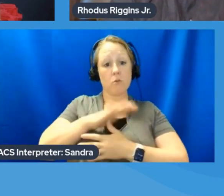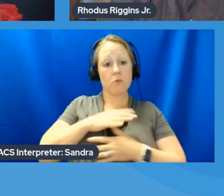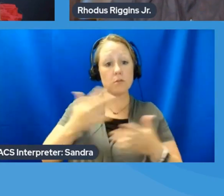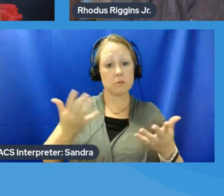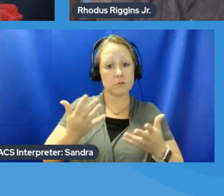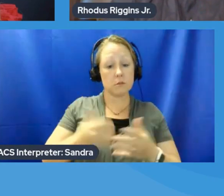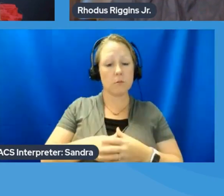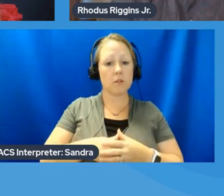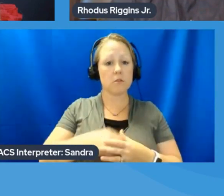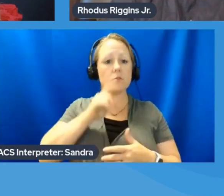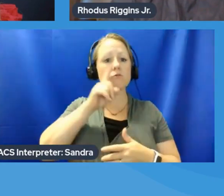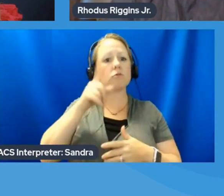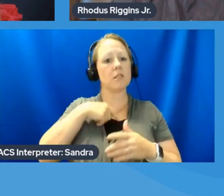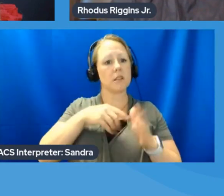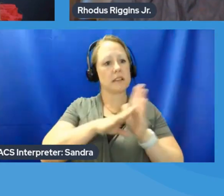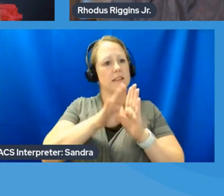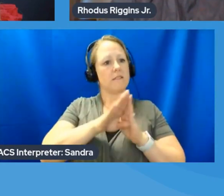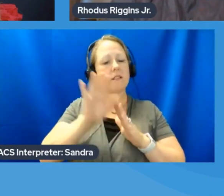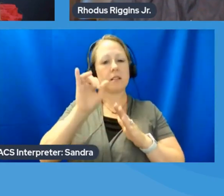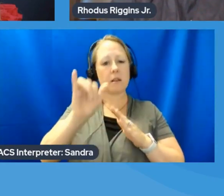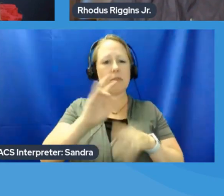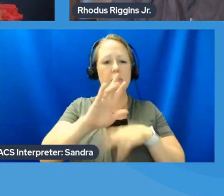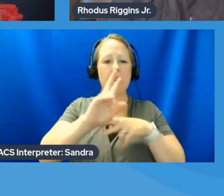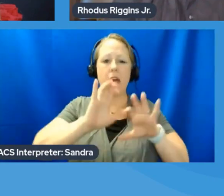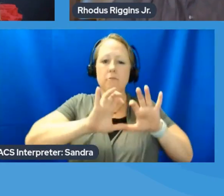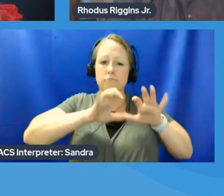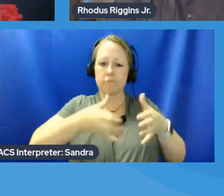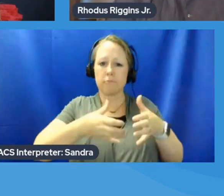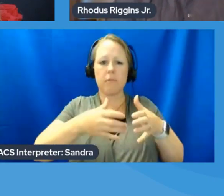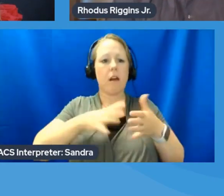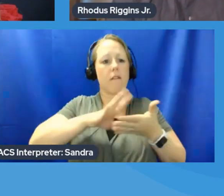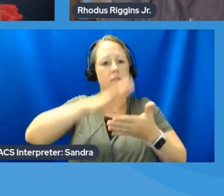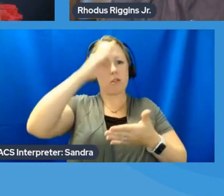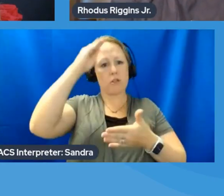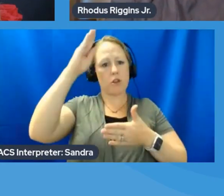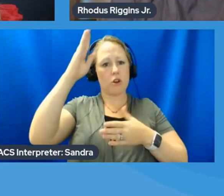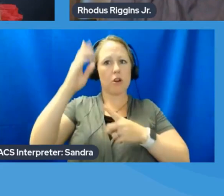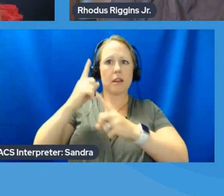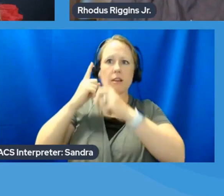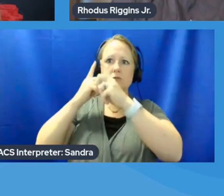this set of learning trajectories for science, technology and engineering.